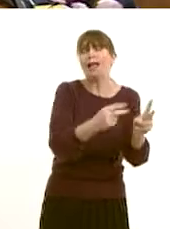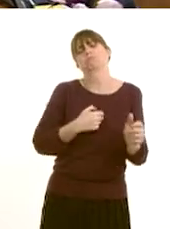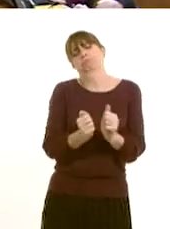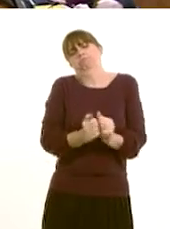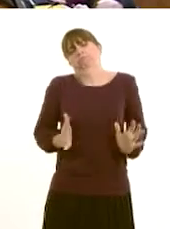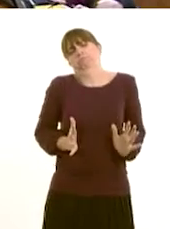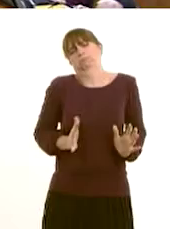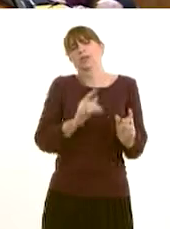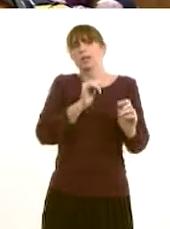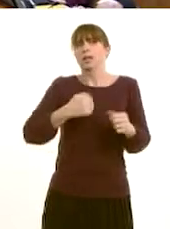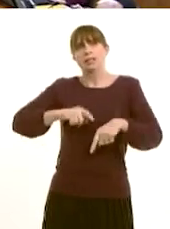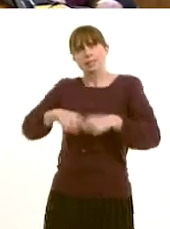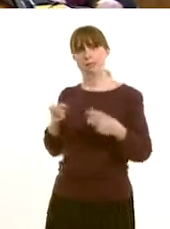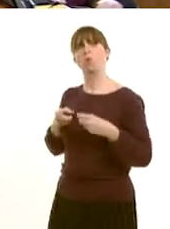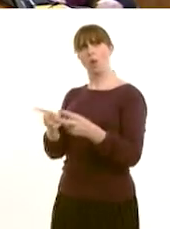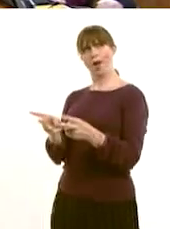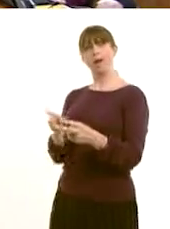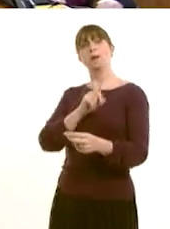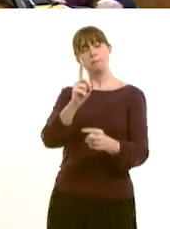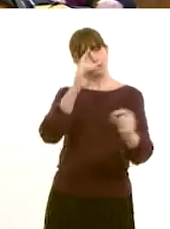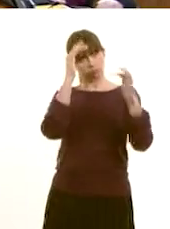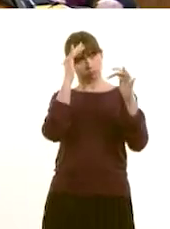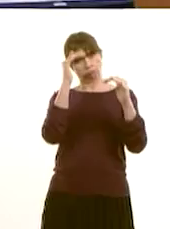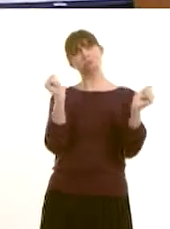weíre in the same position in that regard.